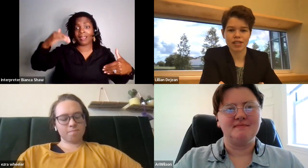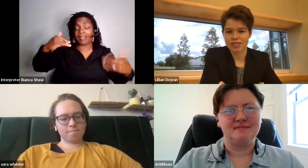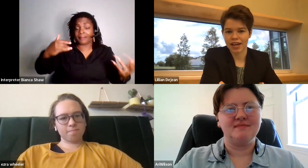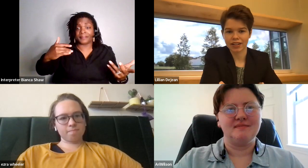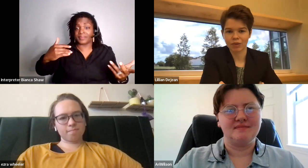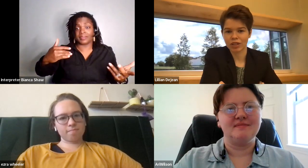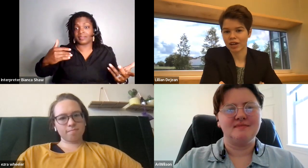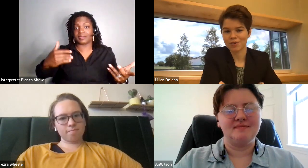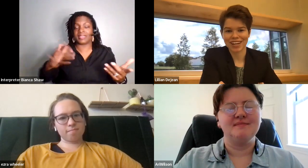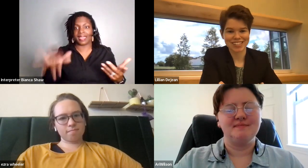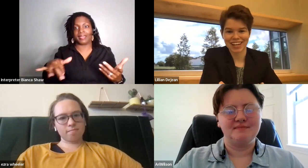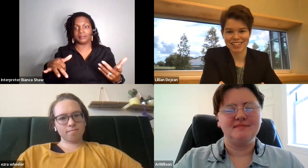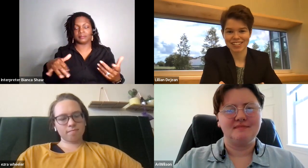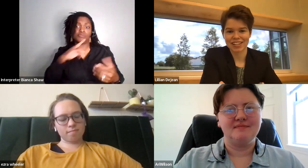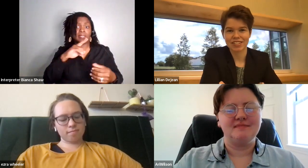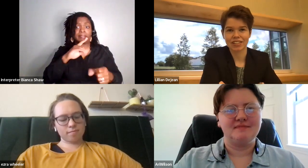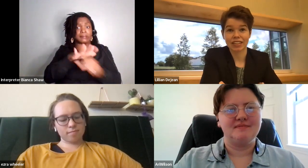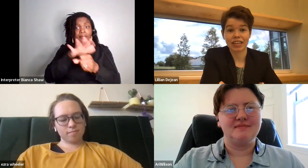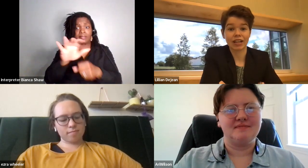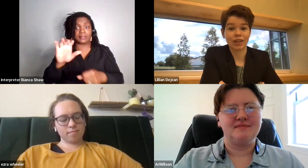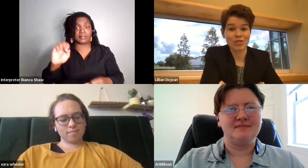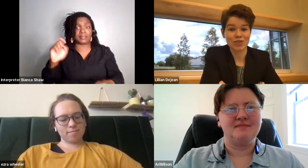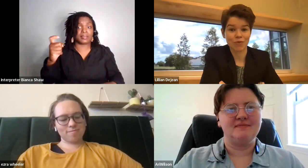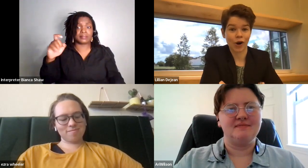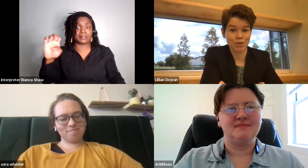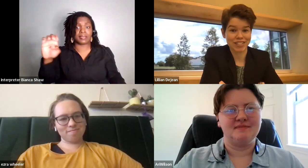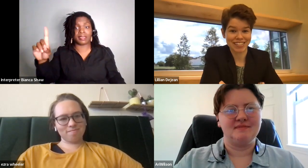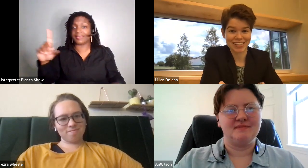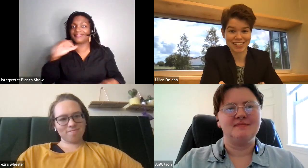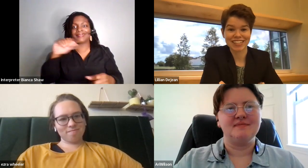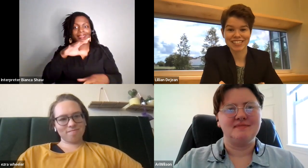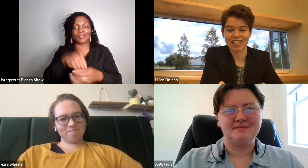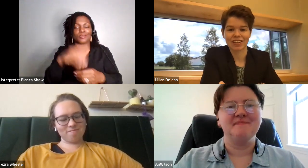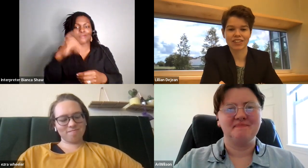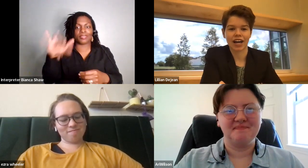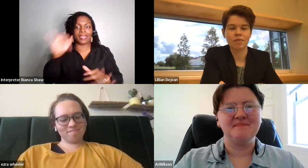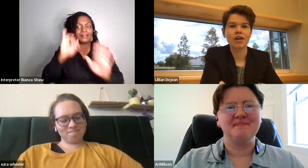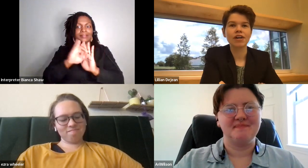sets Ed, and we know sex ed isn't necessarily inclusive of LGBT identities a lot of the time.